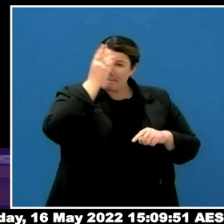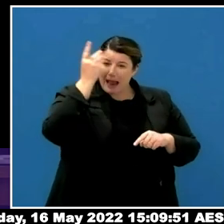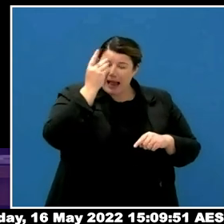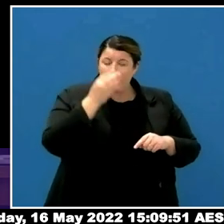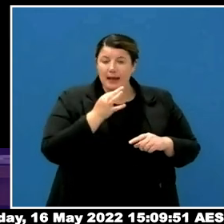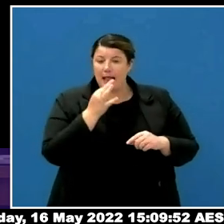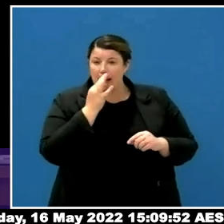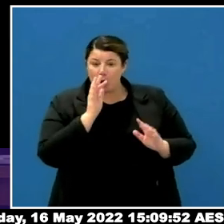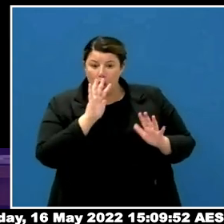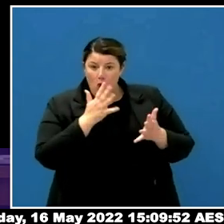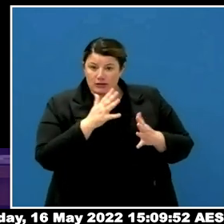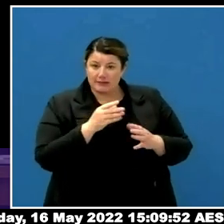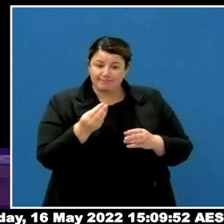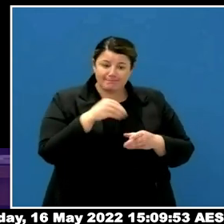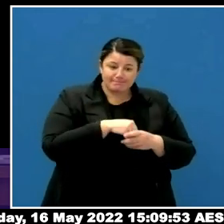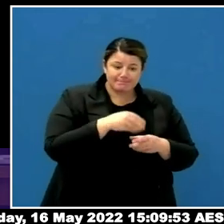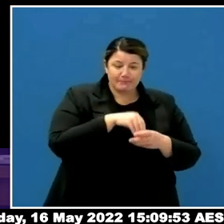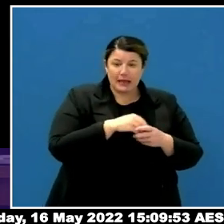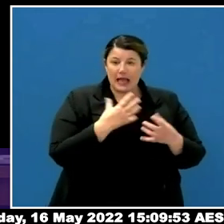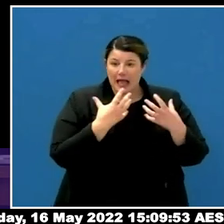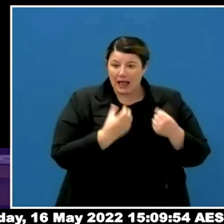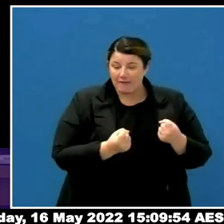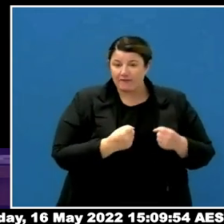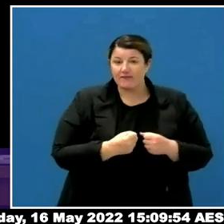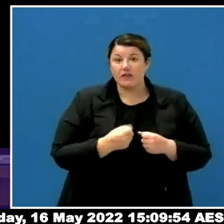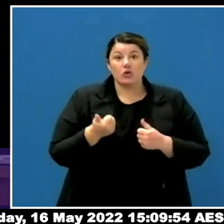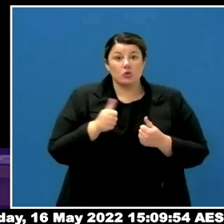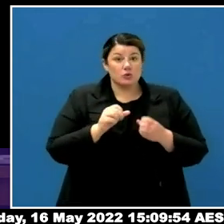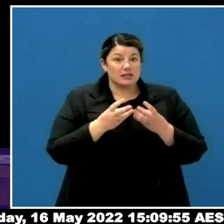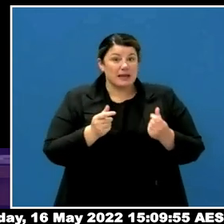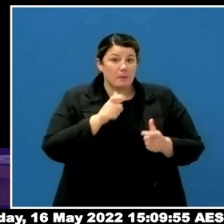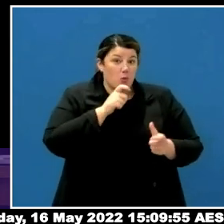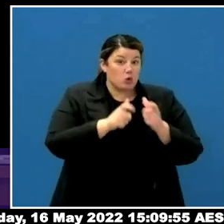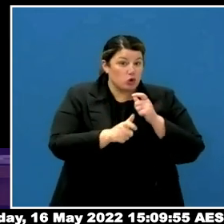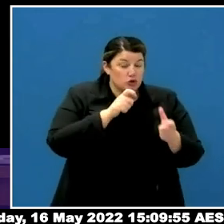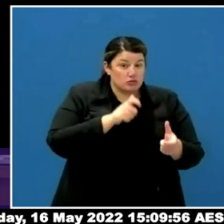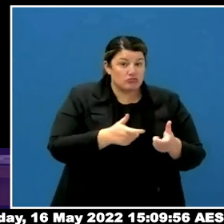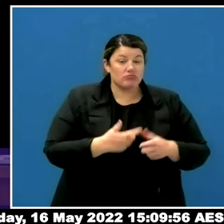He uses some words that people that know him will understand.